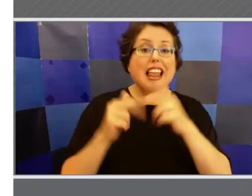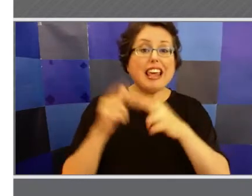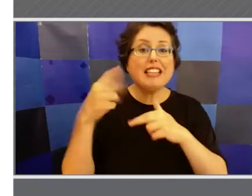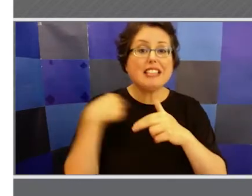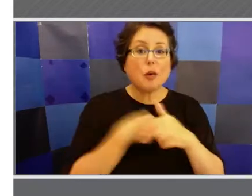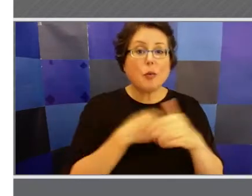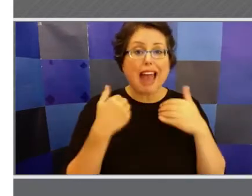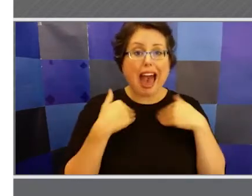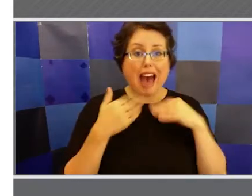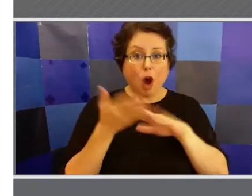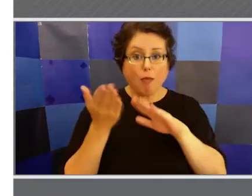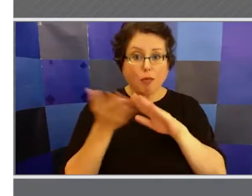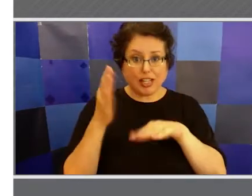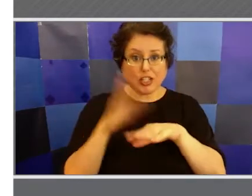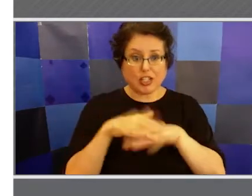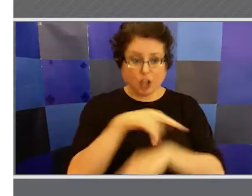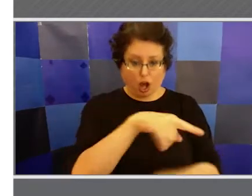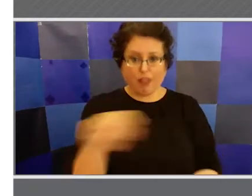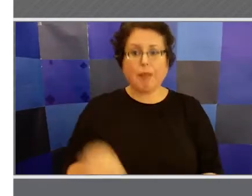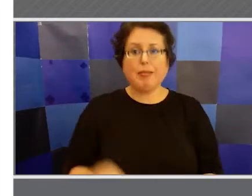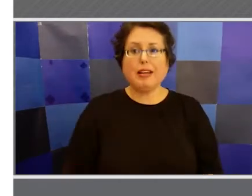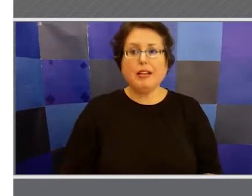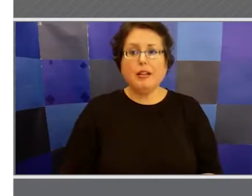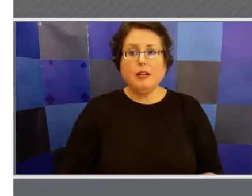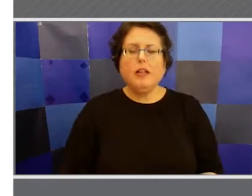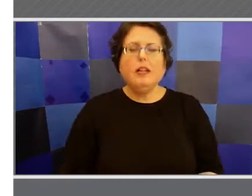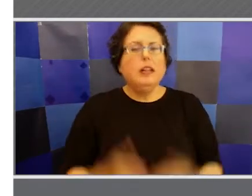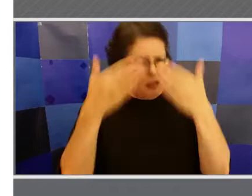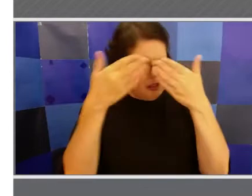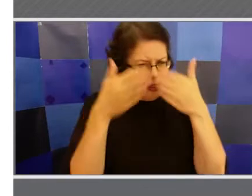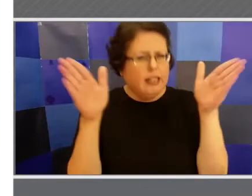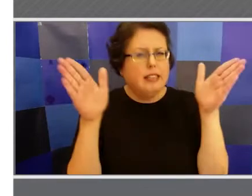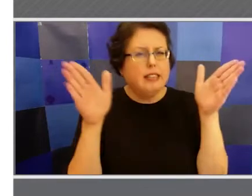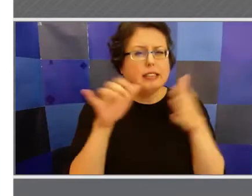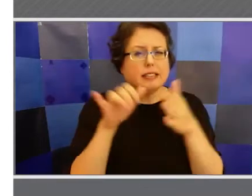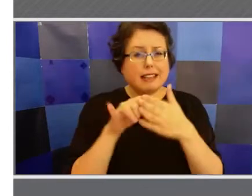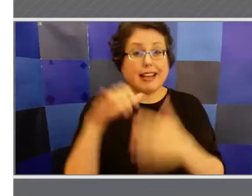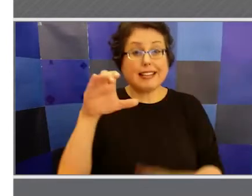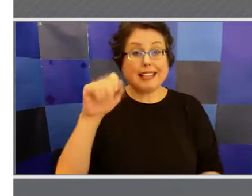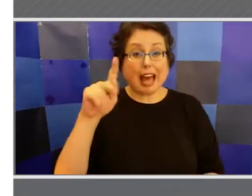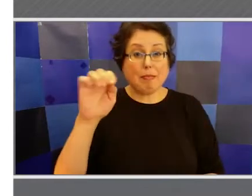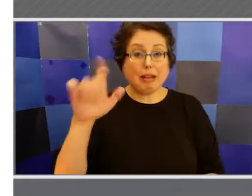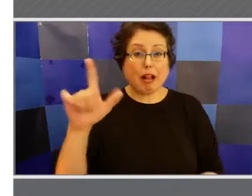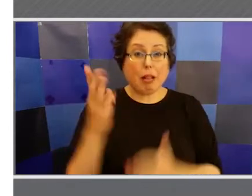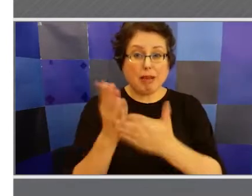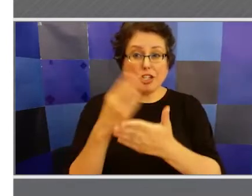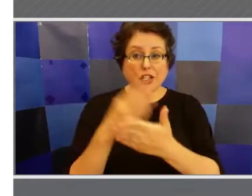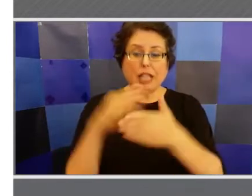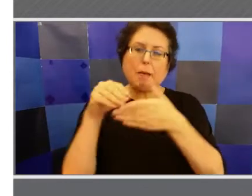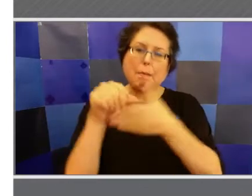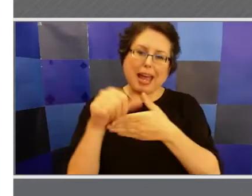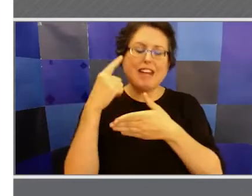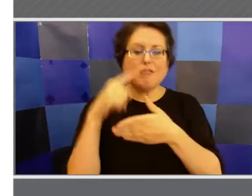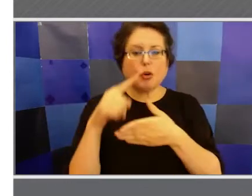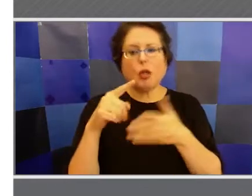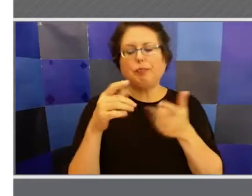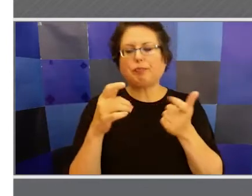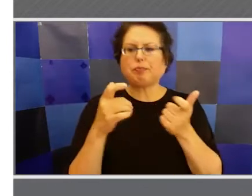Broadly speaking, the capital budget is used to pay for large expensive improvements, significant